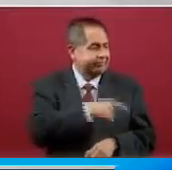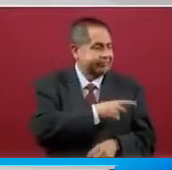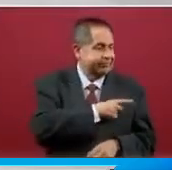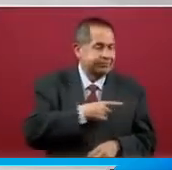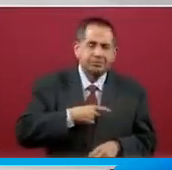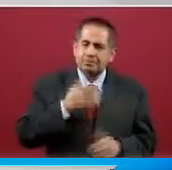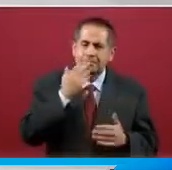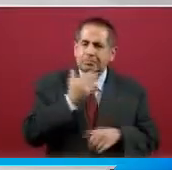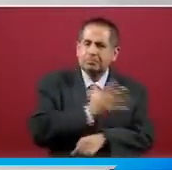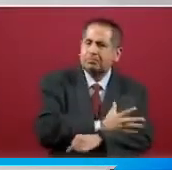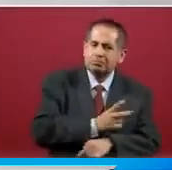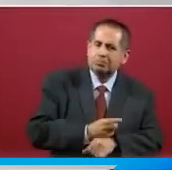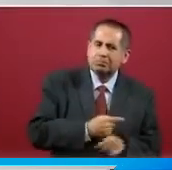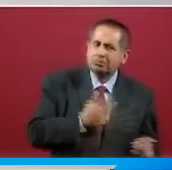3. Coordinated Youtubers Network